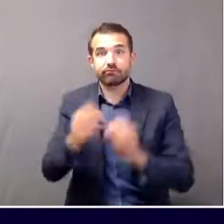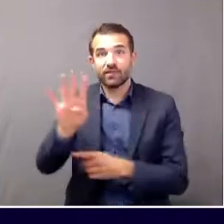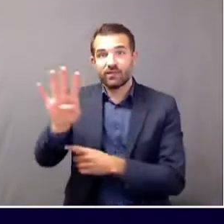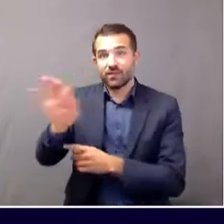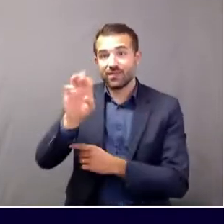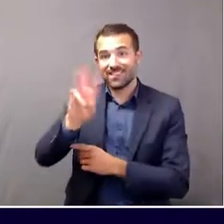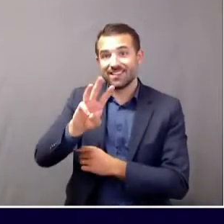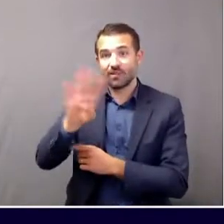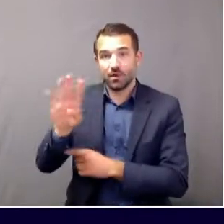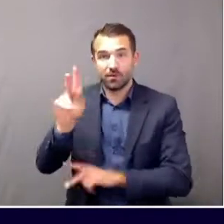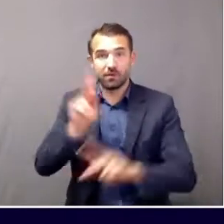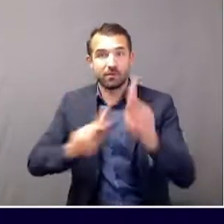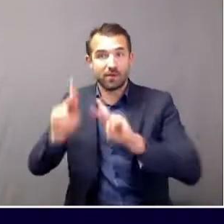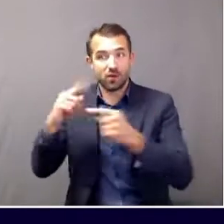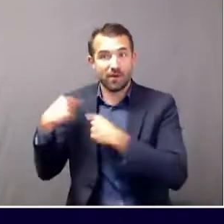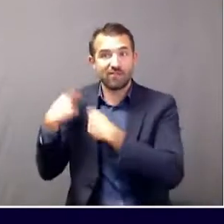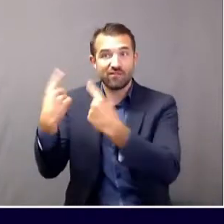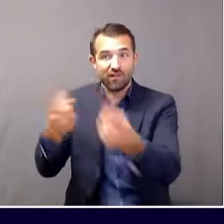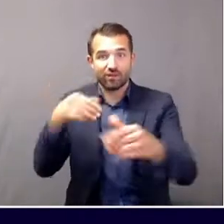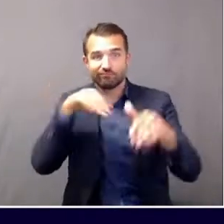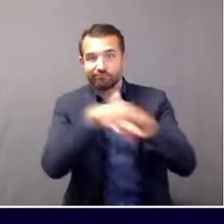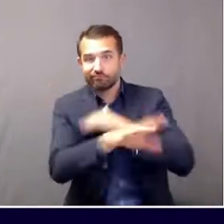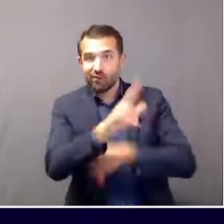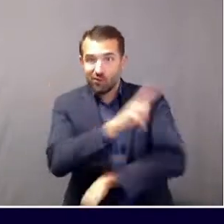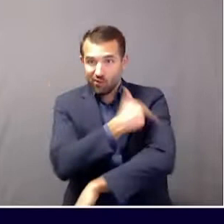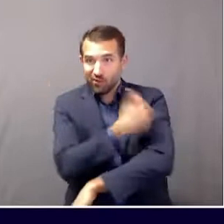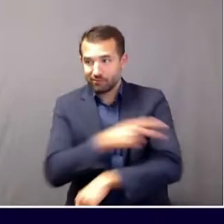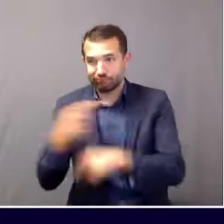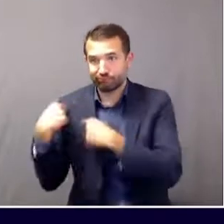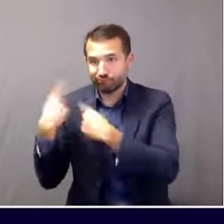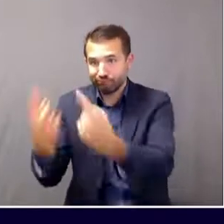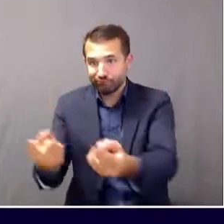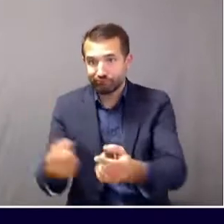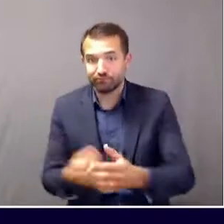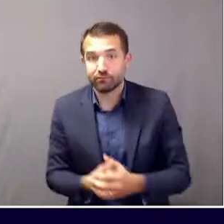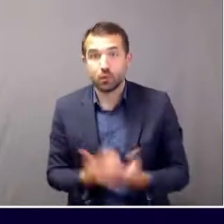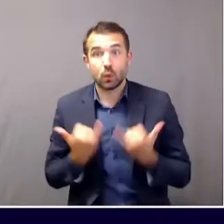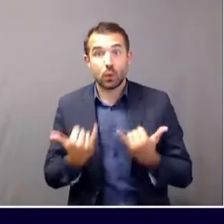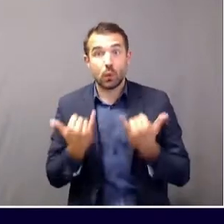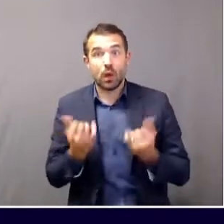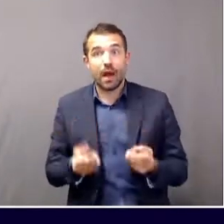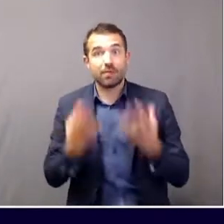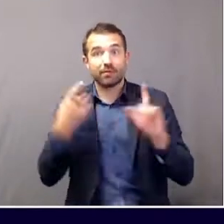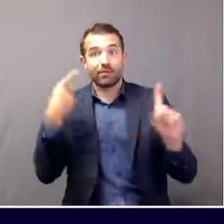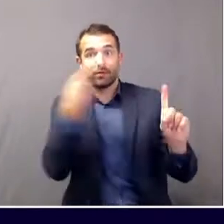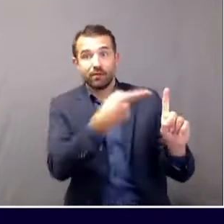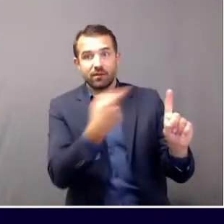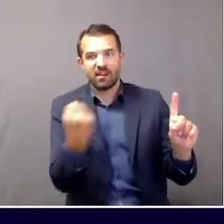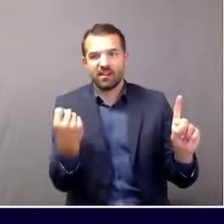hospitalized with code nineteen